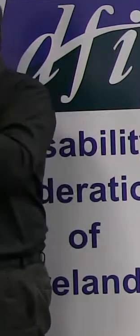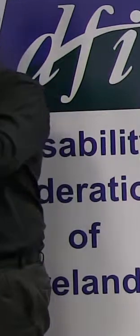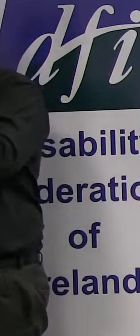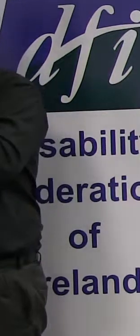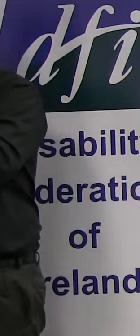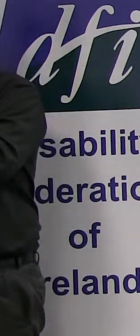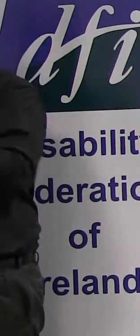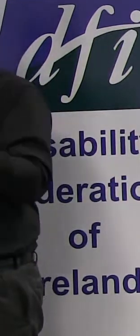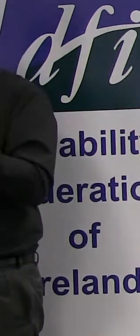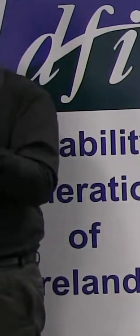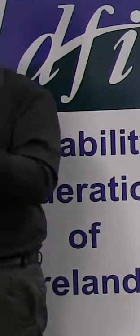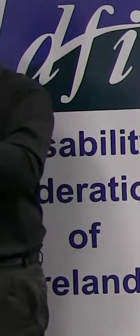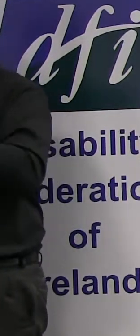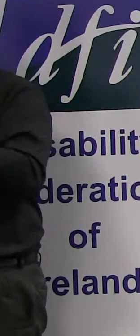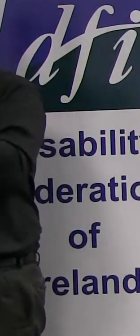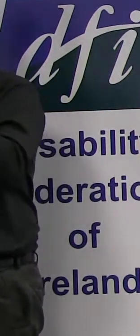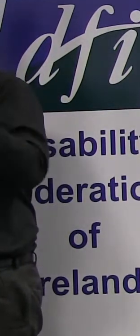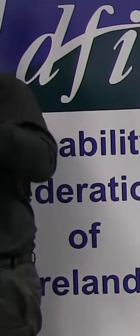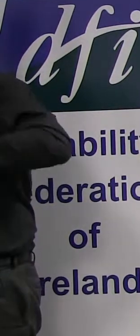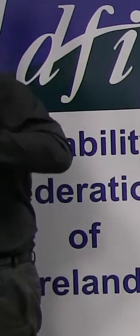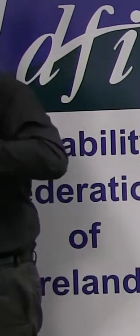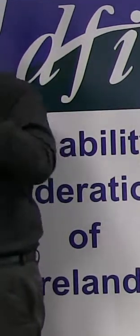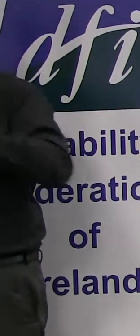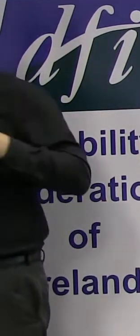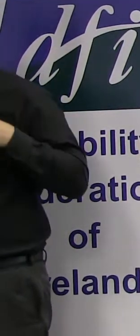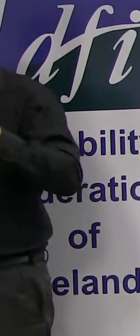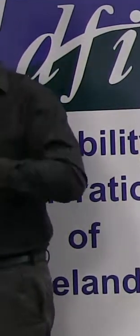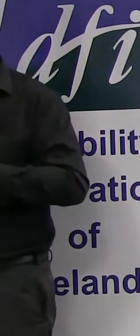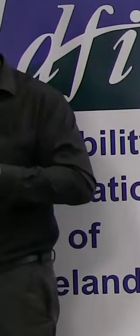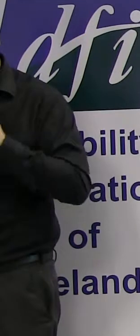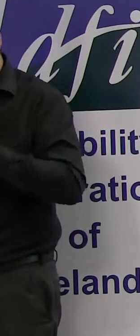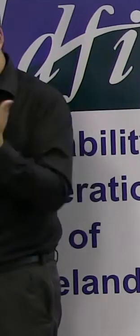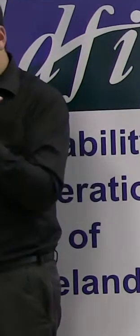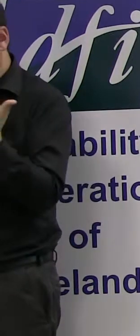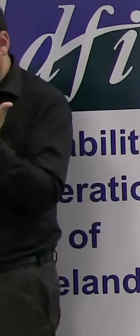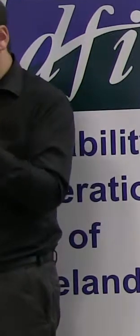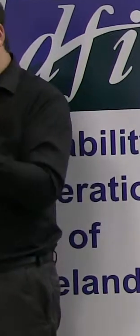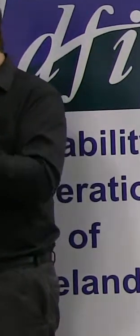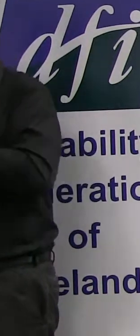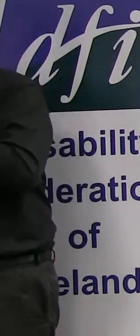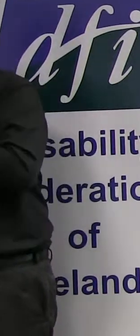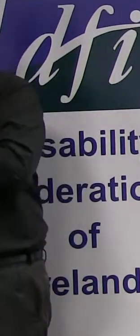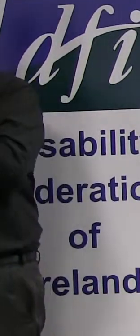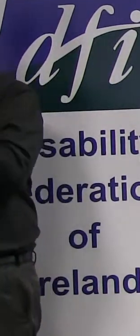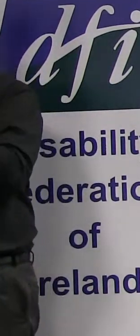the republic interest and ensure charities comply with the law and then to support best practice in the governments management and administration of